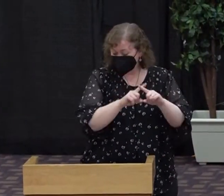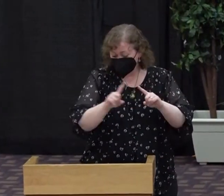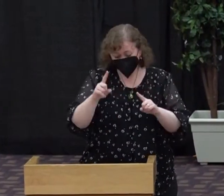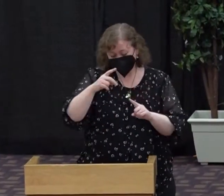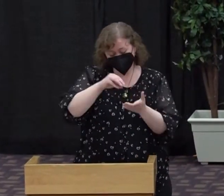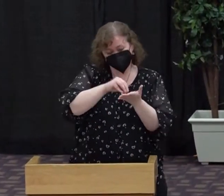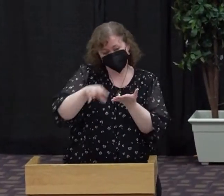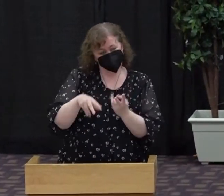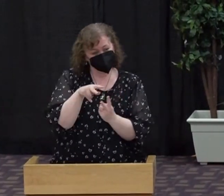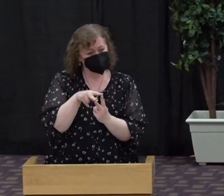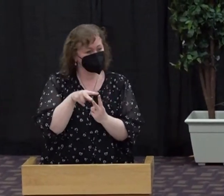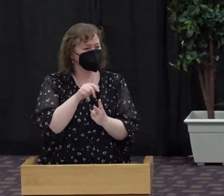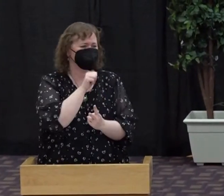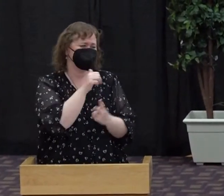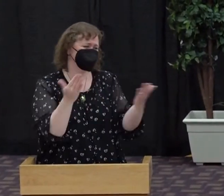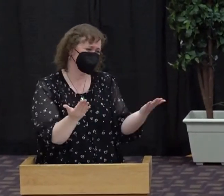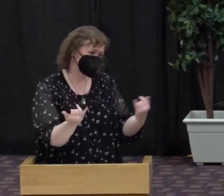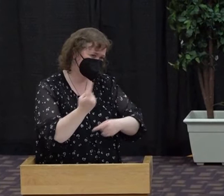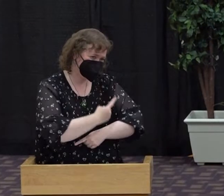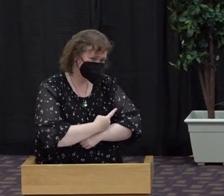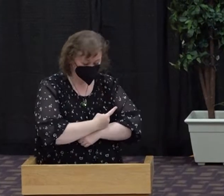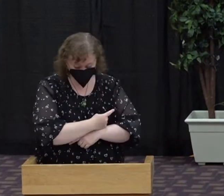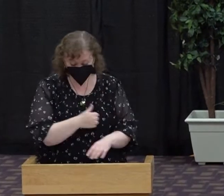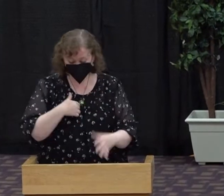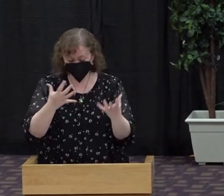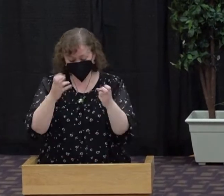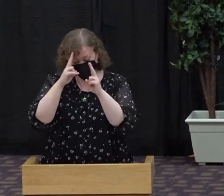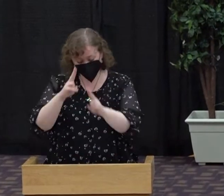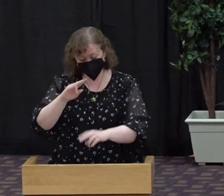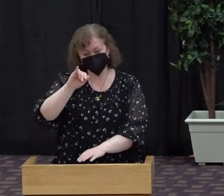I have two more certificates. Both of these students are unfortunately not here today.